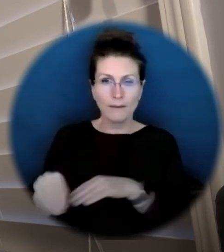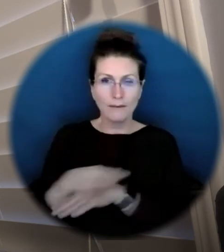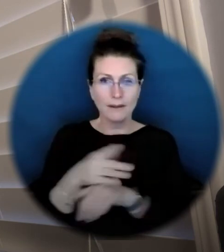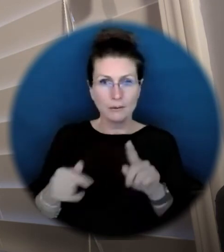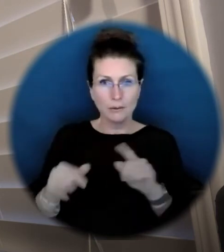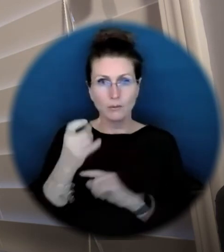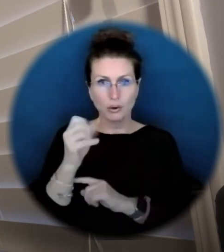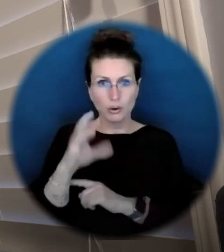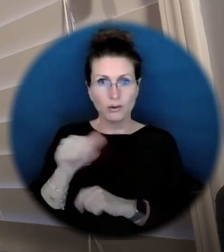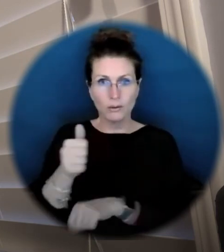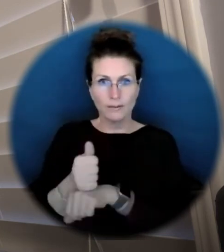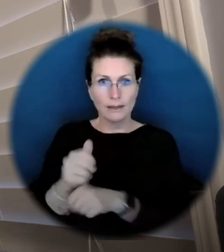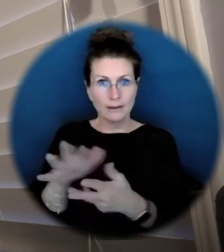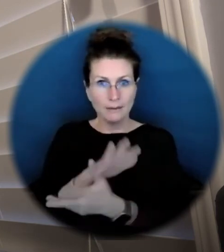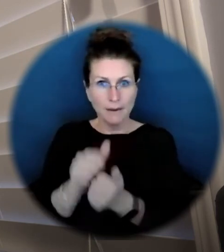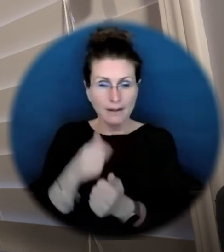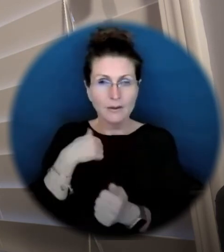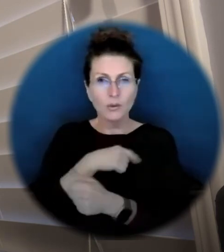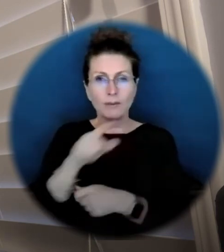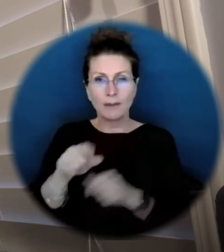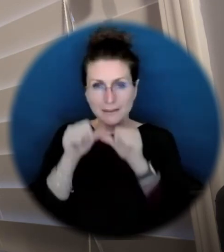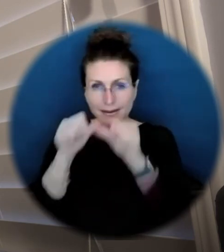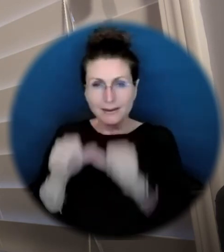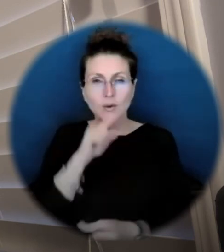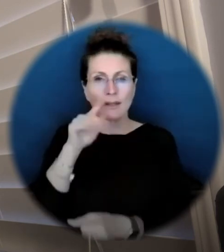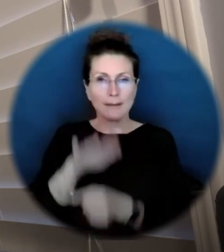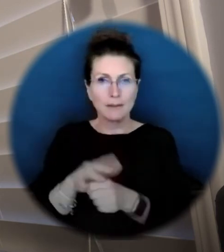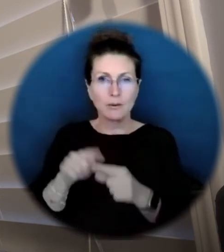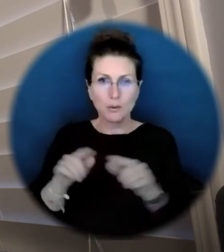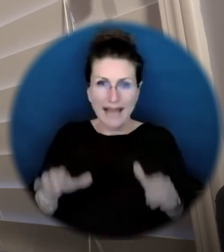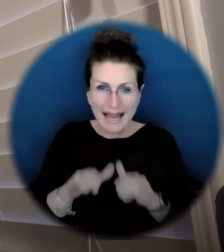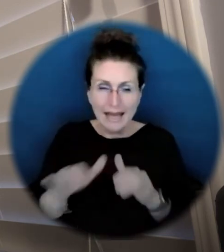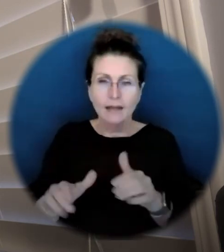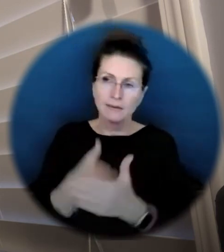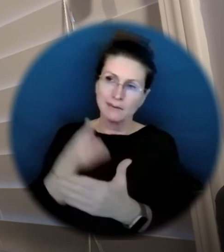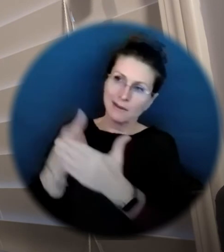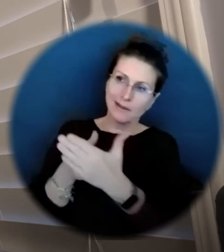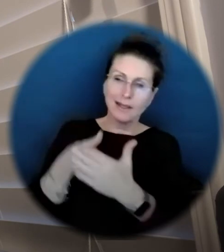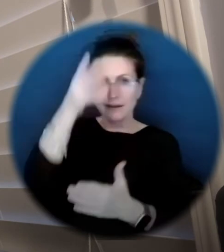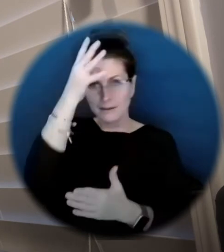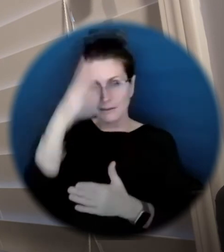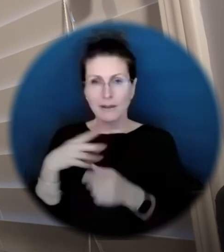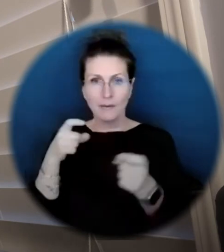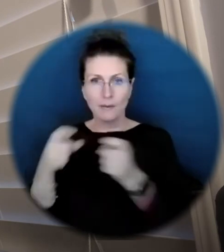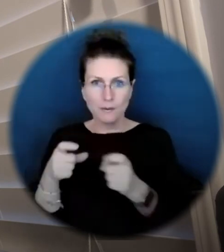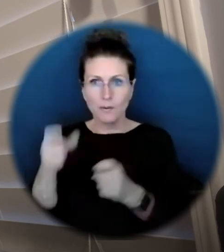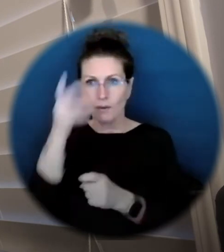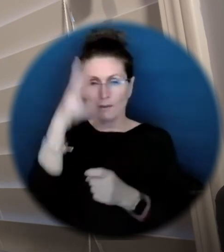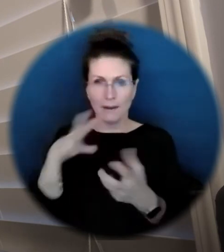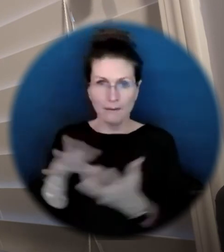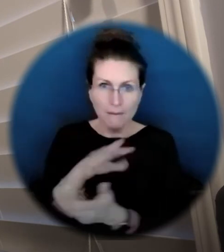by gender based-violence, we must remain committed to actively fighting against misogyny in all of its forms.